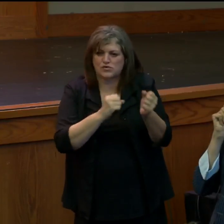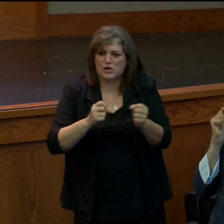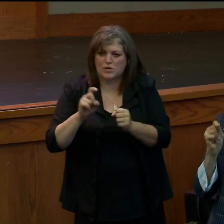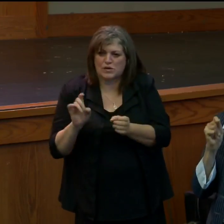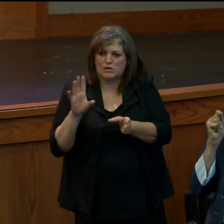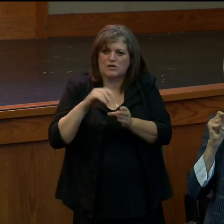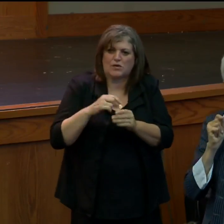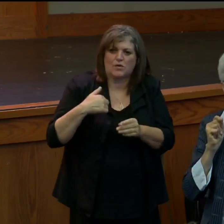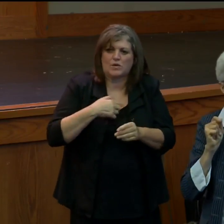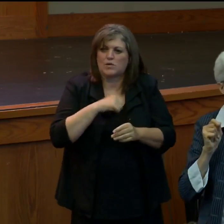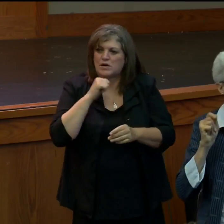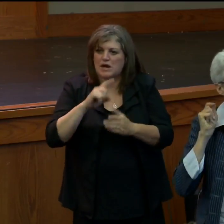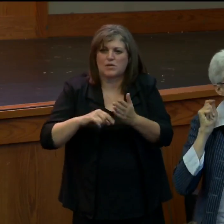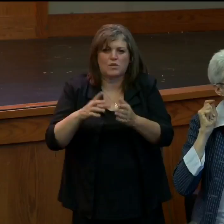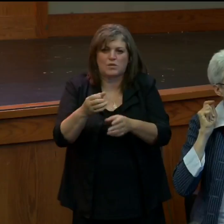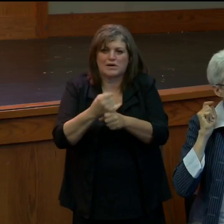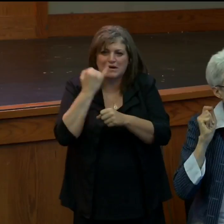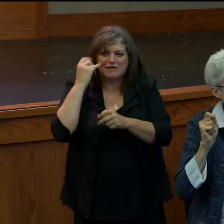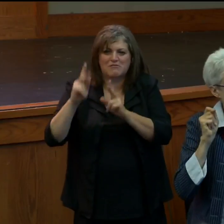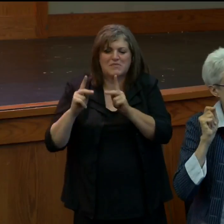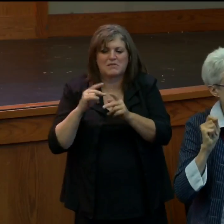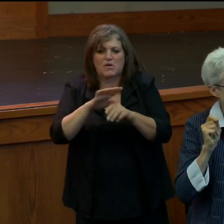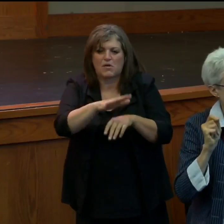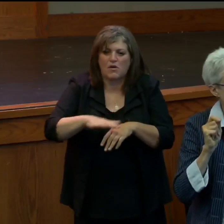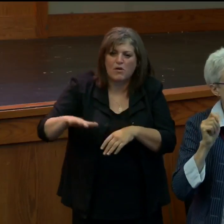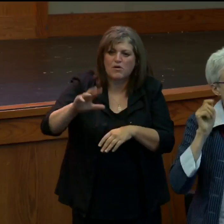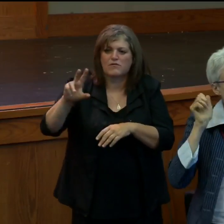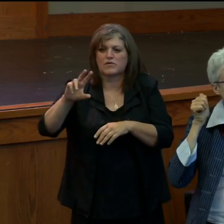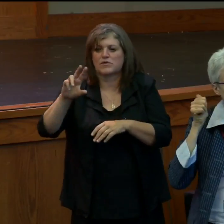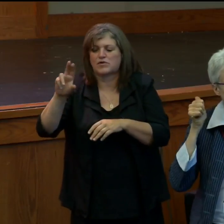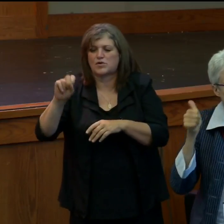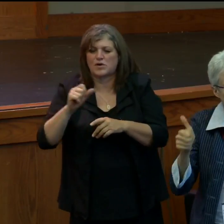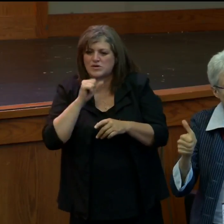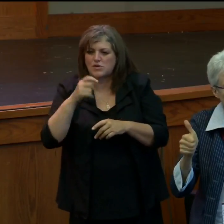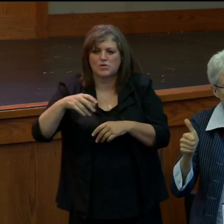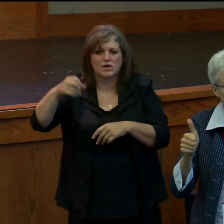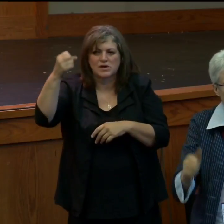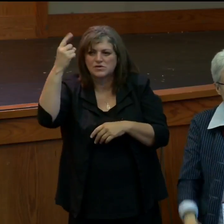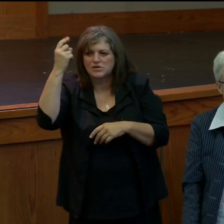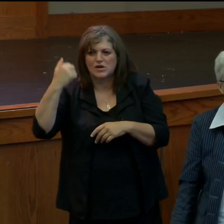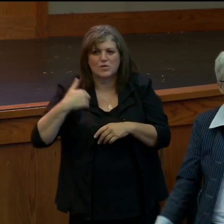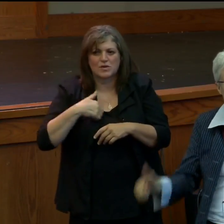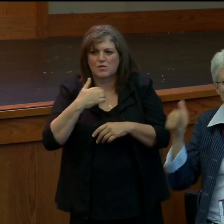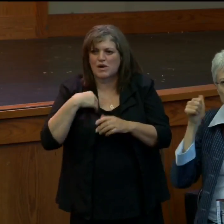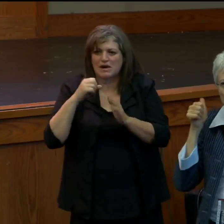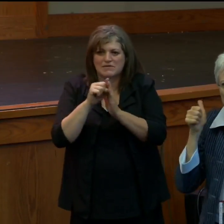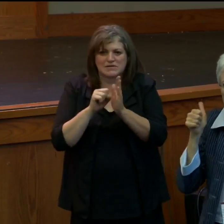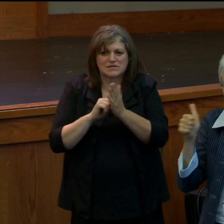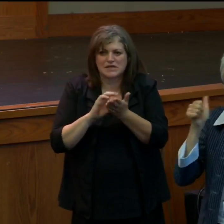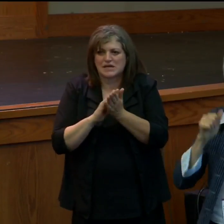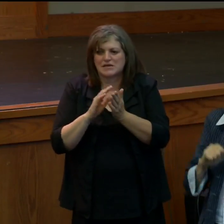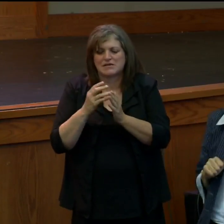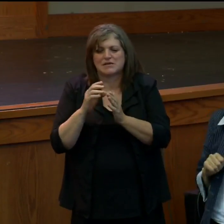WE WILL NOT GET WHAT WE NEED IF PEOPLE ACROSS THIS COUNTRY DON'T UNDERSTAND THAT WE DON'T HAVE STATEHOOD AND DON'T SUPPORT US